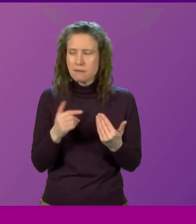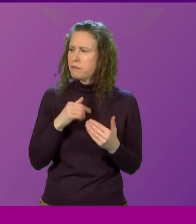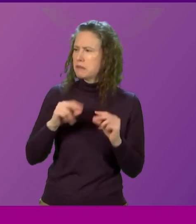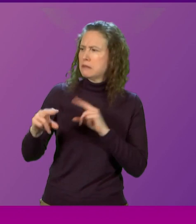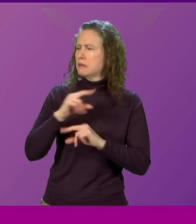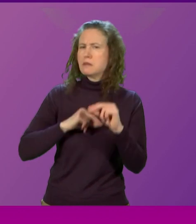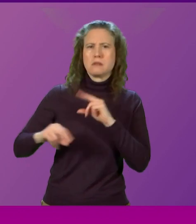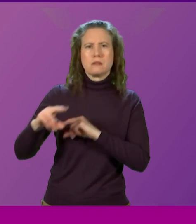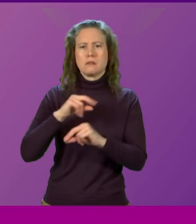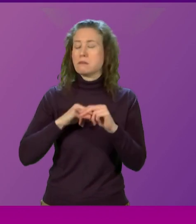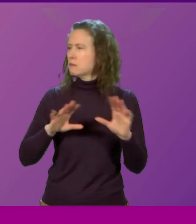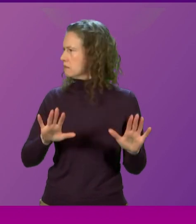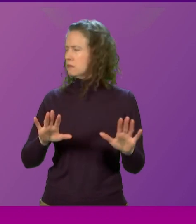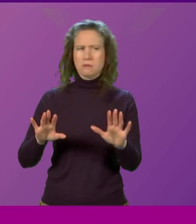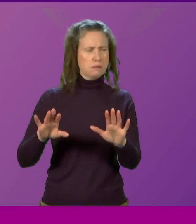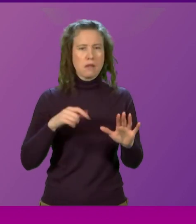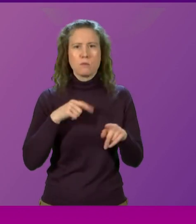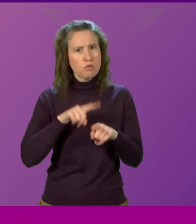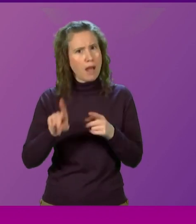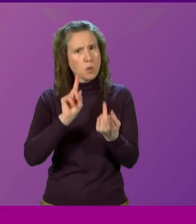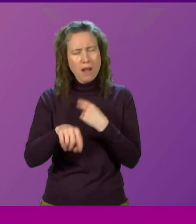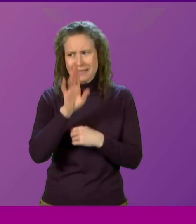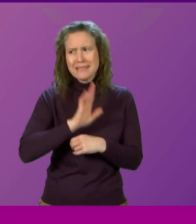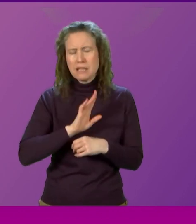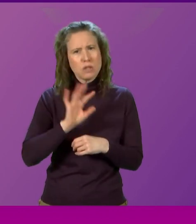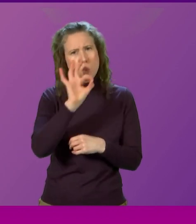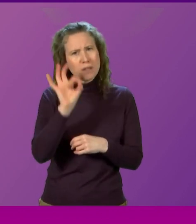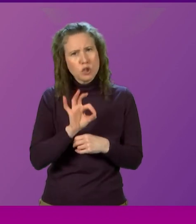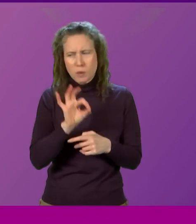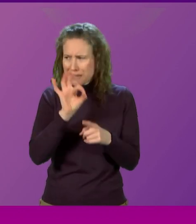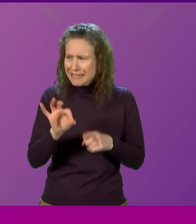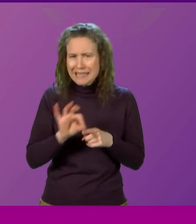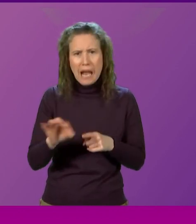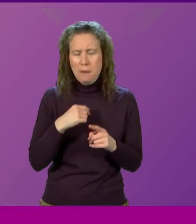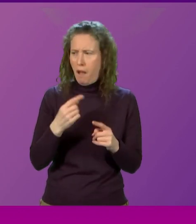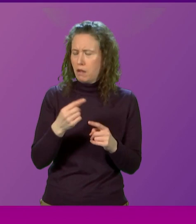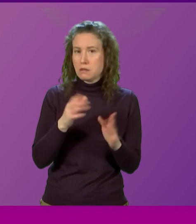I am trying to answer serious questions in a detailed fashion, Presiding Officer.